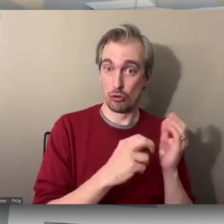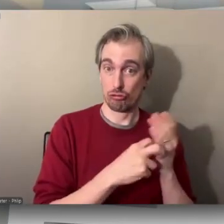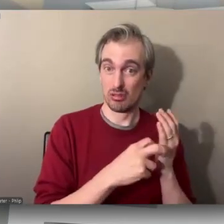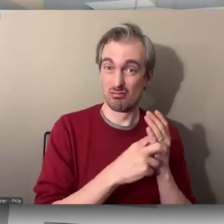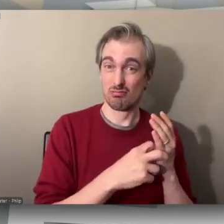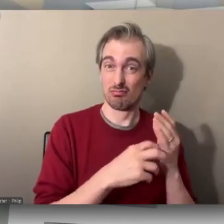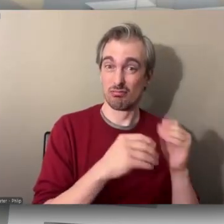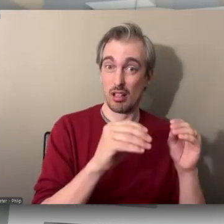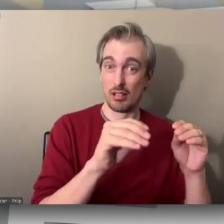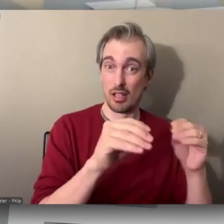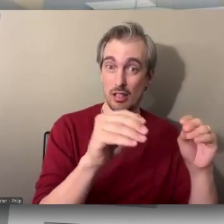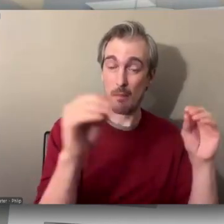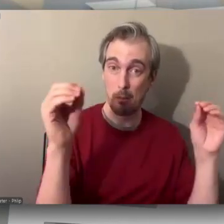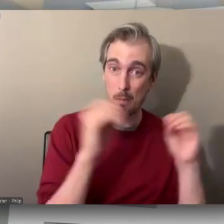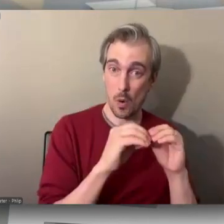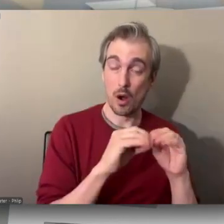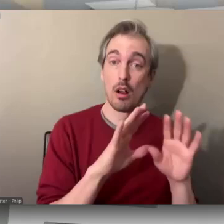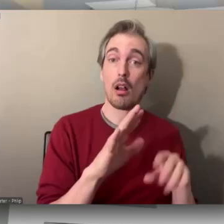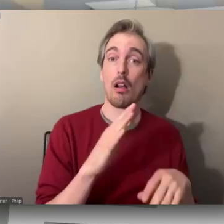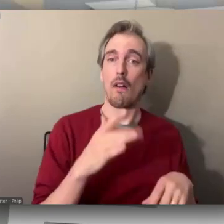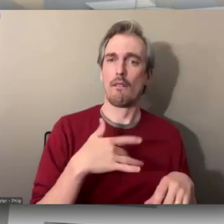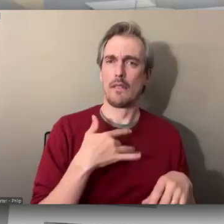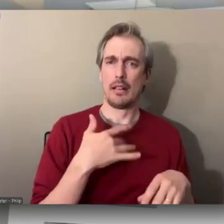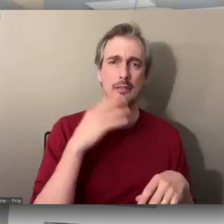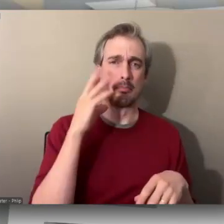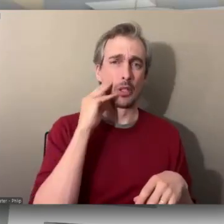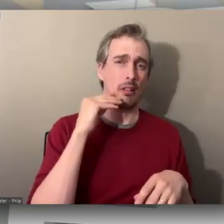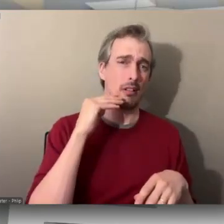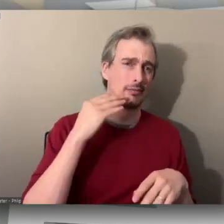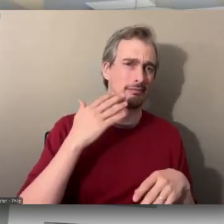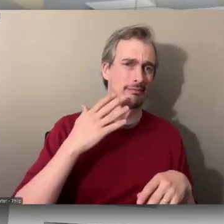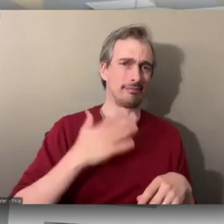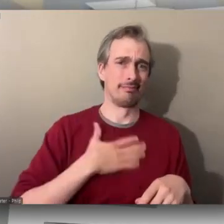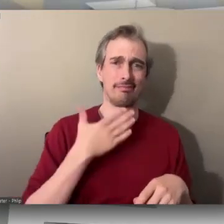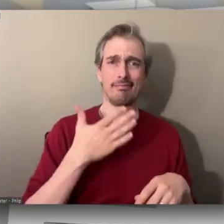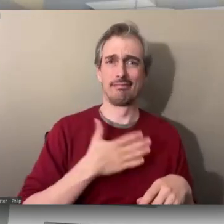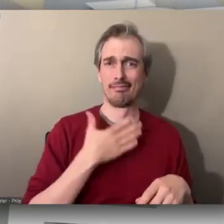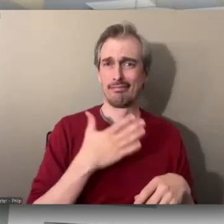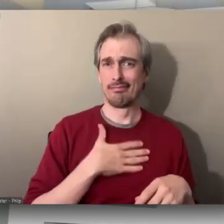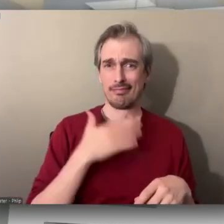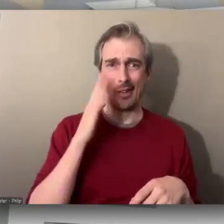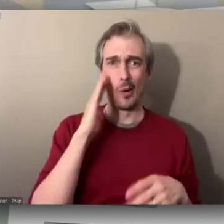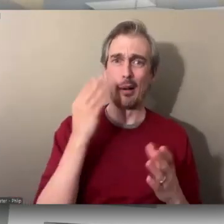as well? Or buy the merch as well? Or whatever it is? And we're lucky enough to have clients